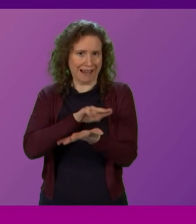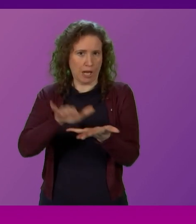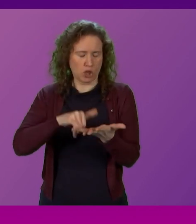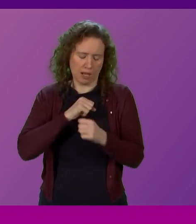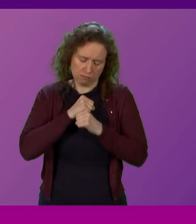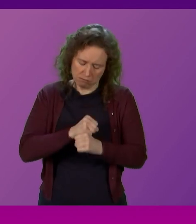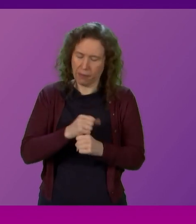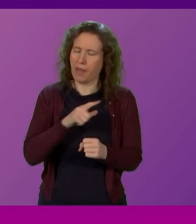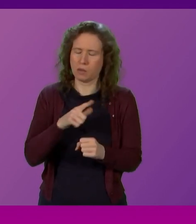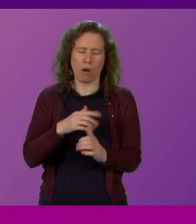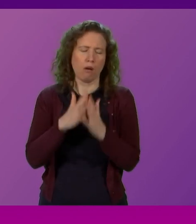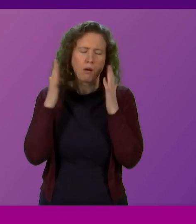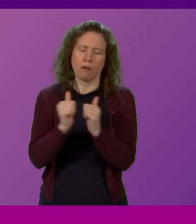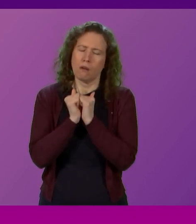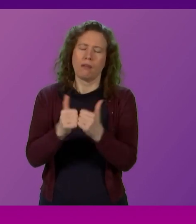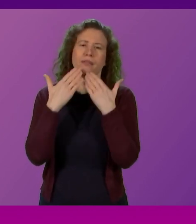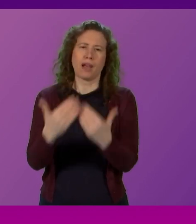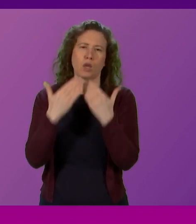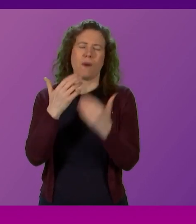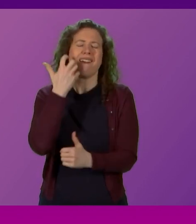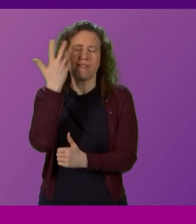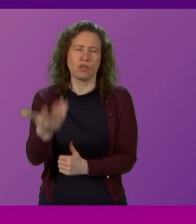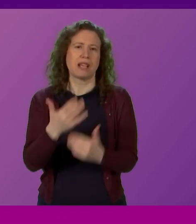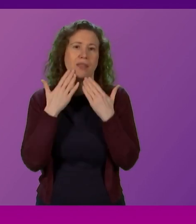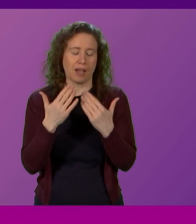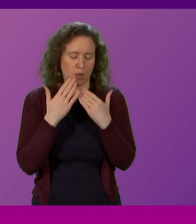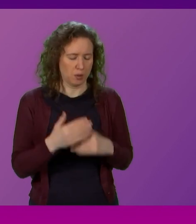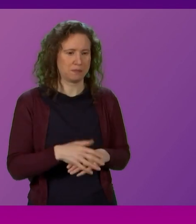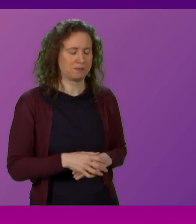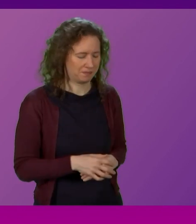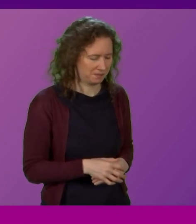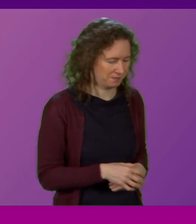grateful thanks every single day.